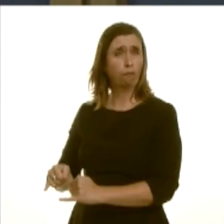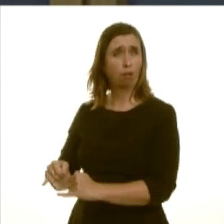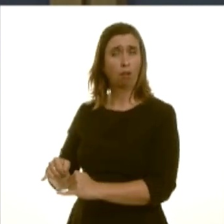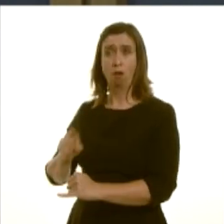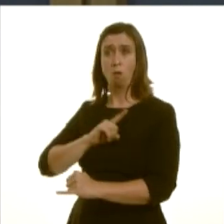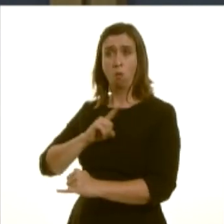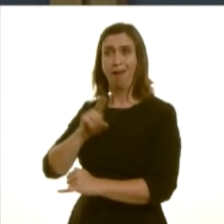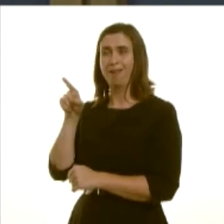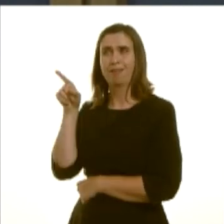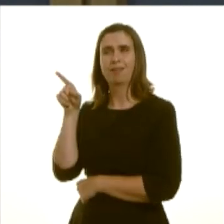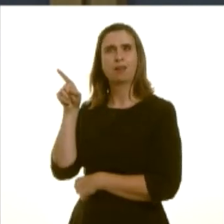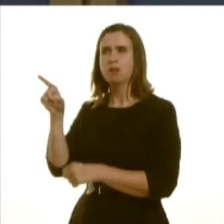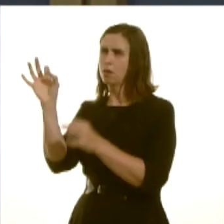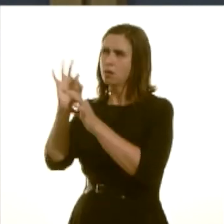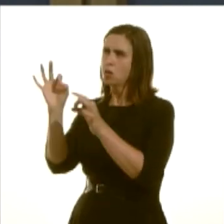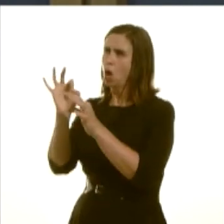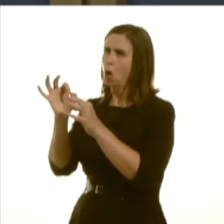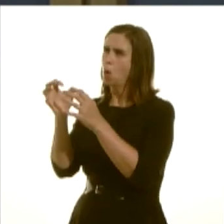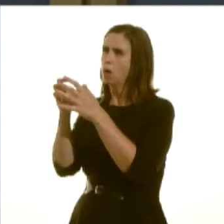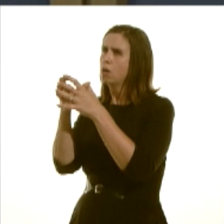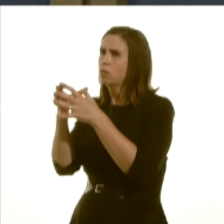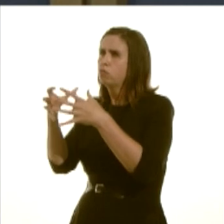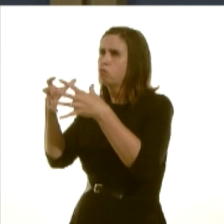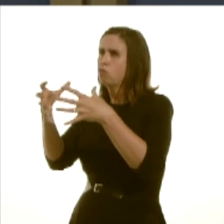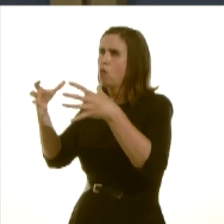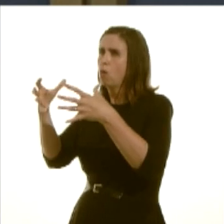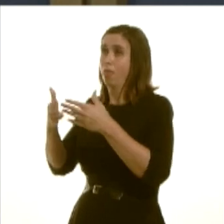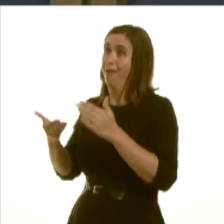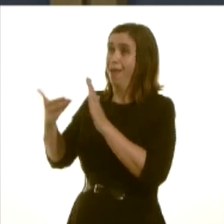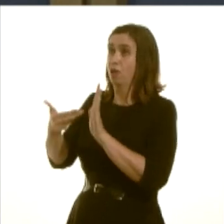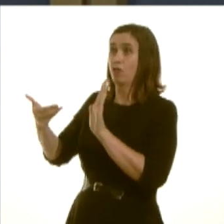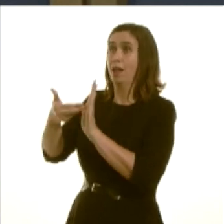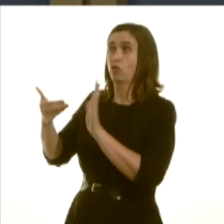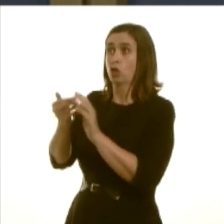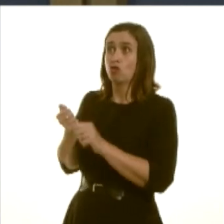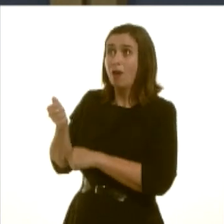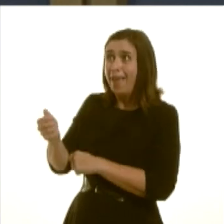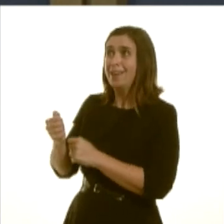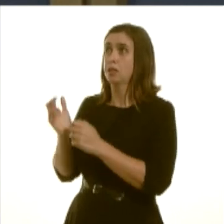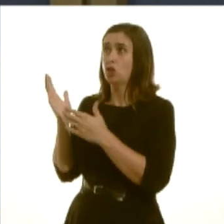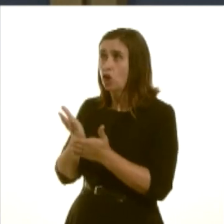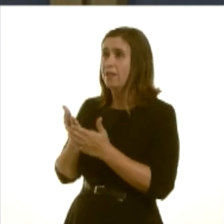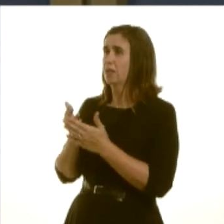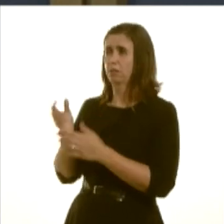bod yn drychinebus, oherwydd ei fethiant i fynnu unrhyw dwf mewn capasiti ar reilffyrdd